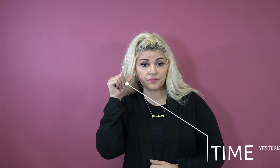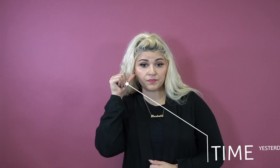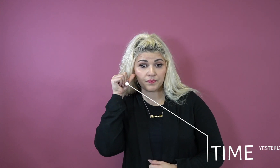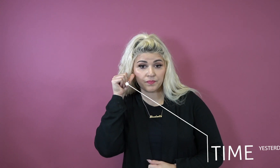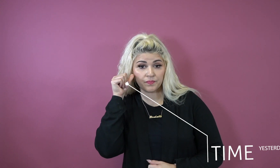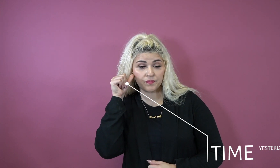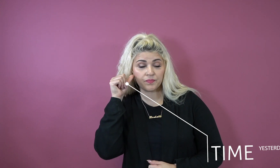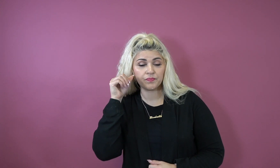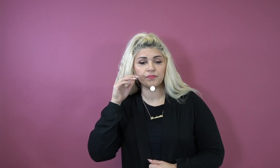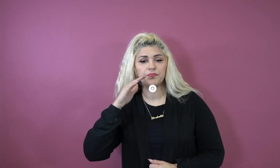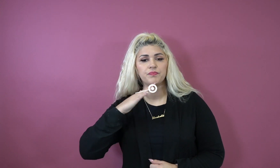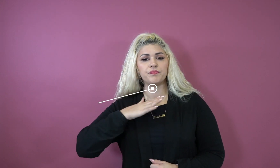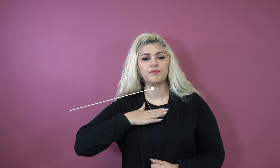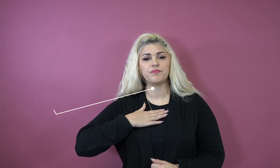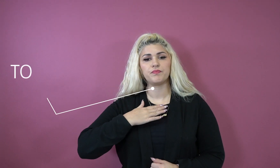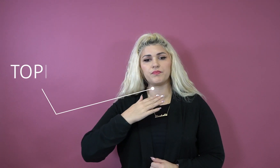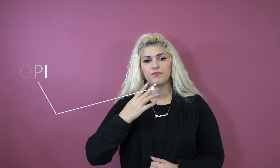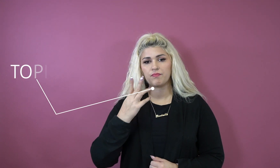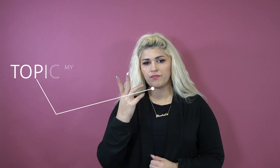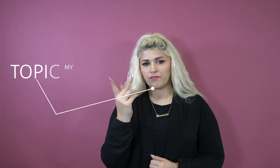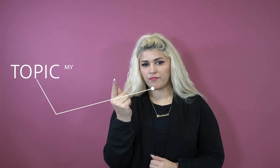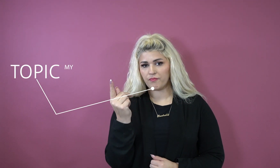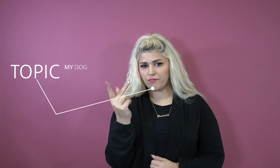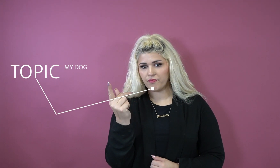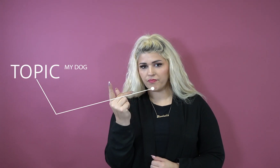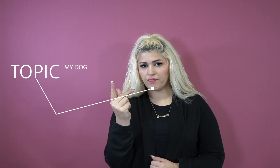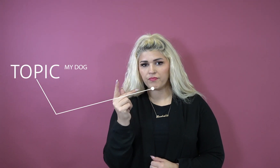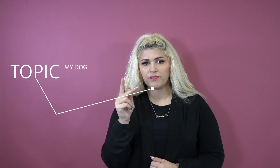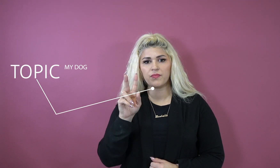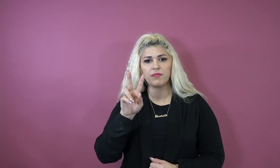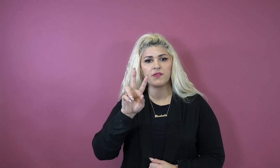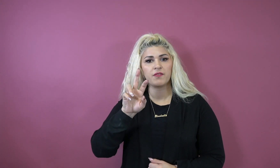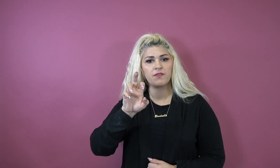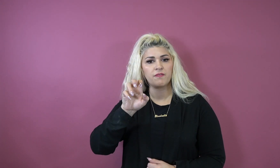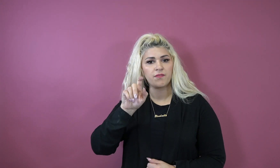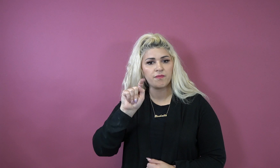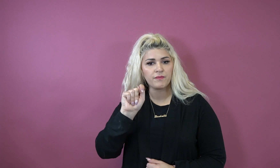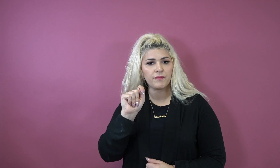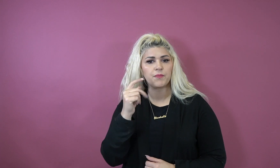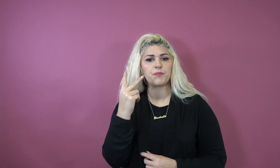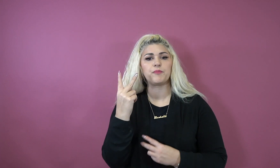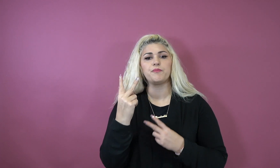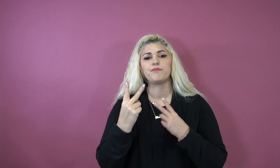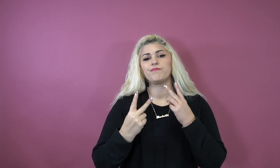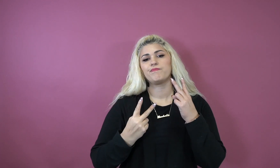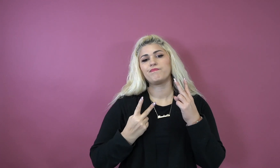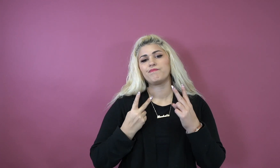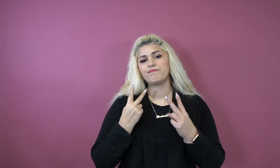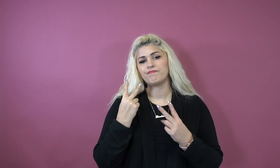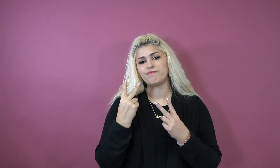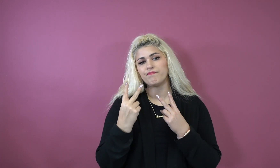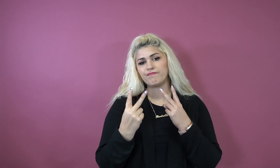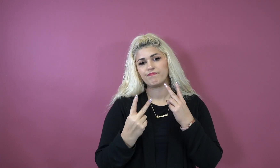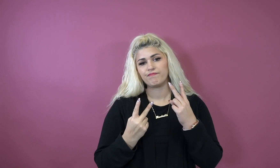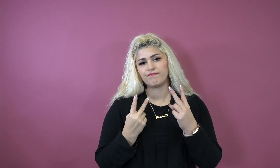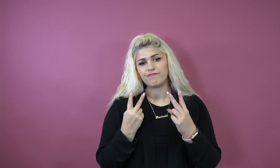So we're gonna identify the time and the topic in this sentence. There is no time in this sentence, I'm sure you were like,